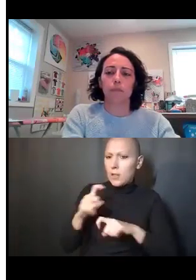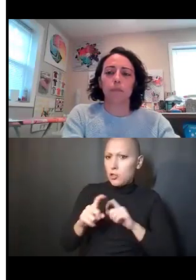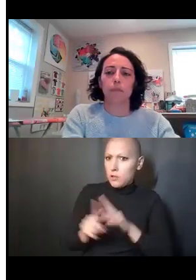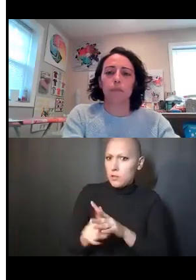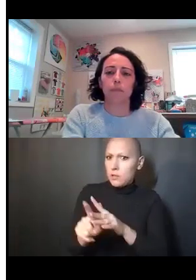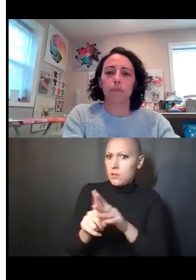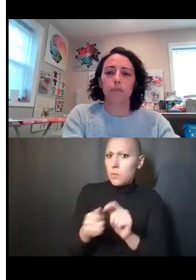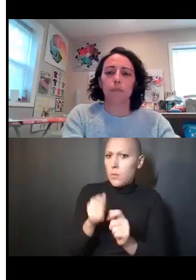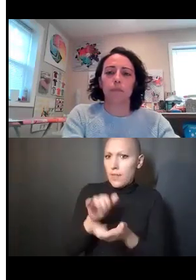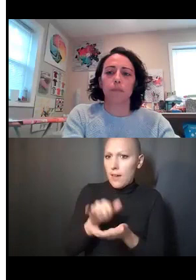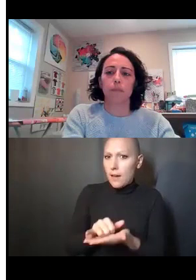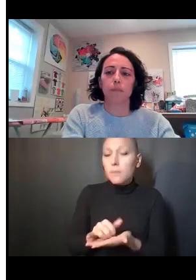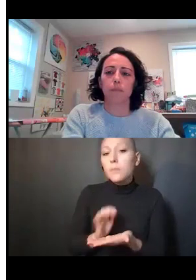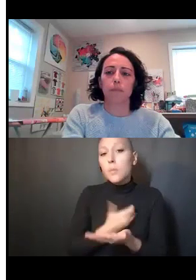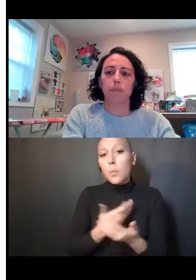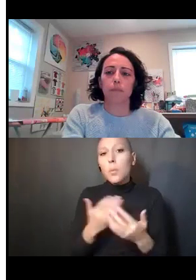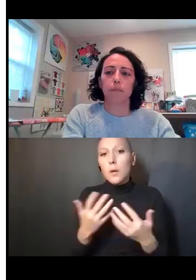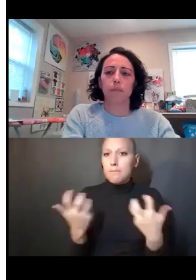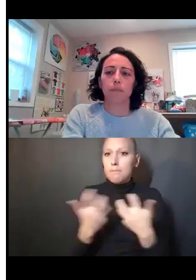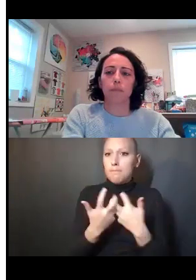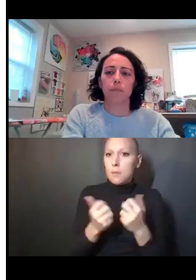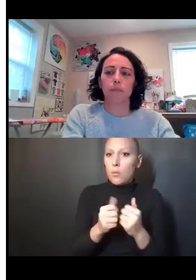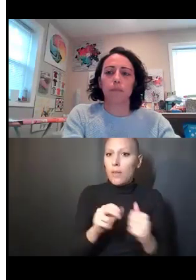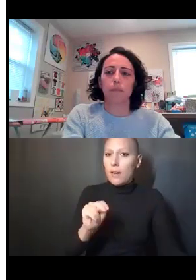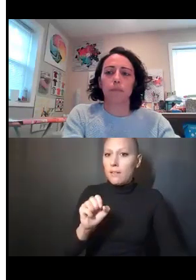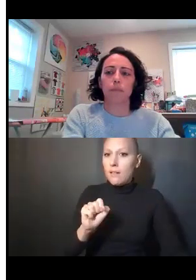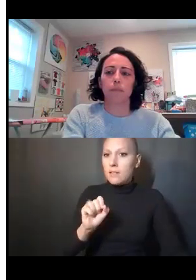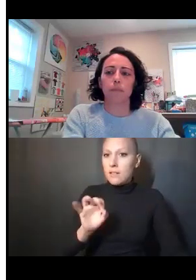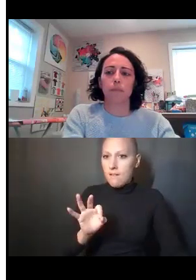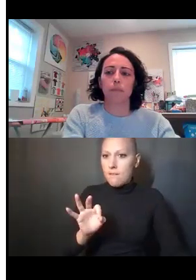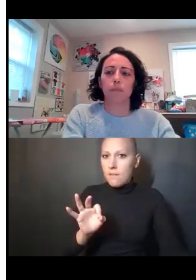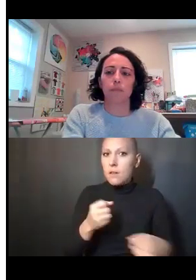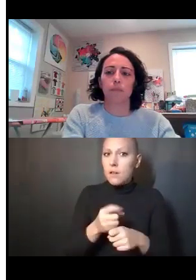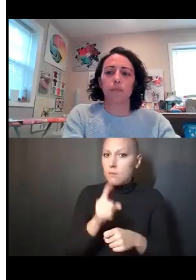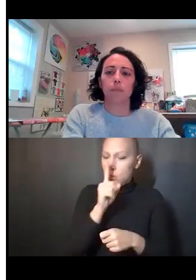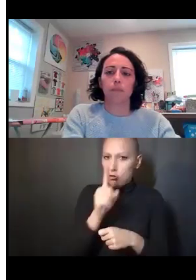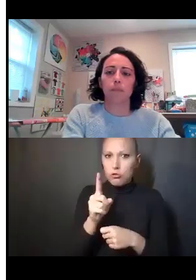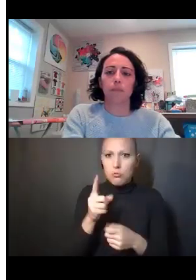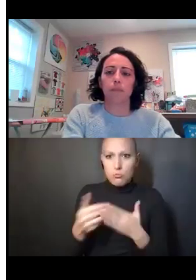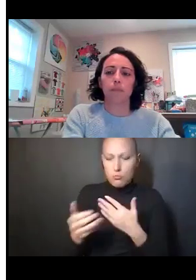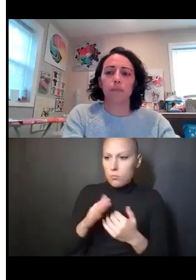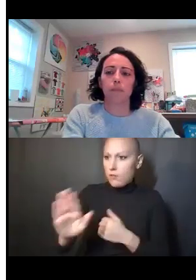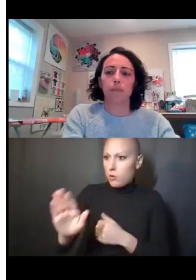to make sure that we answer that question that whatever that employer/ employee relationship contract